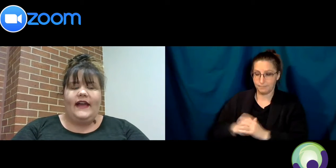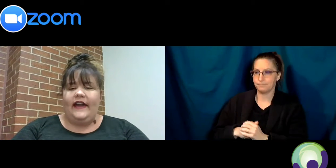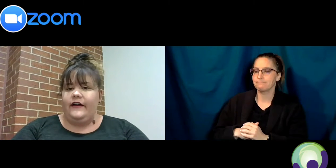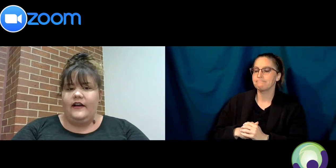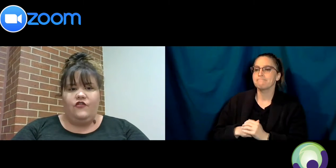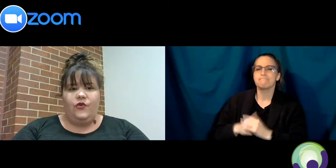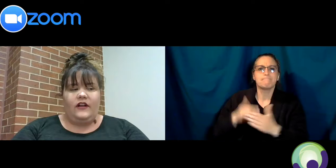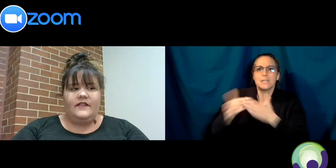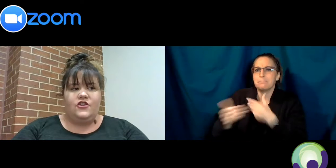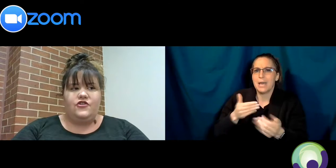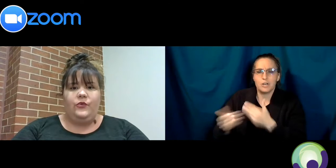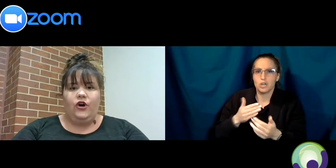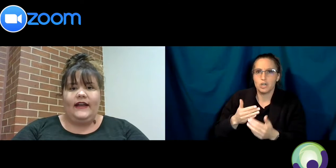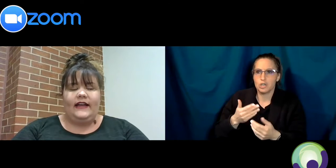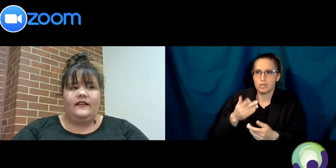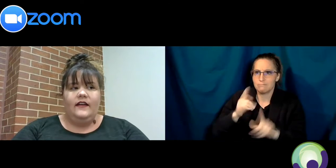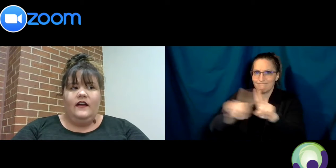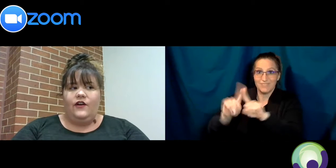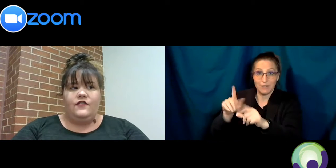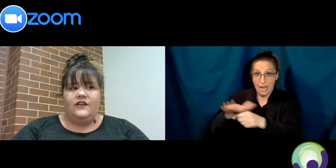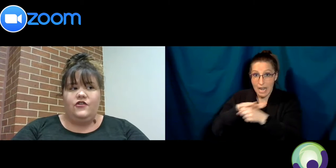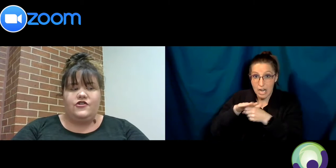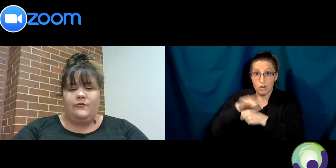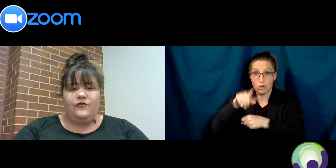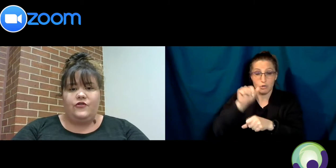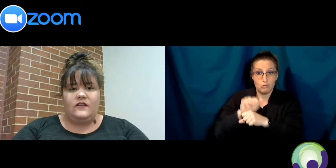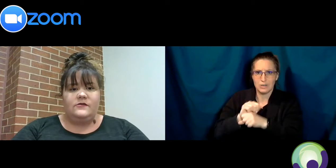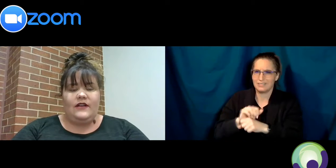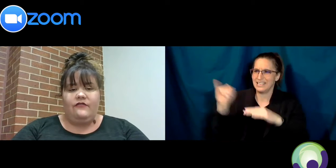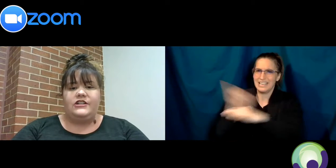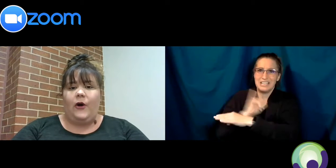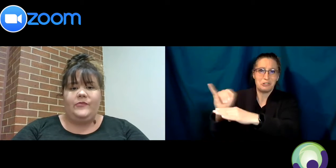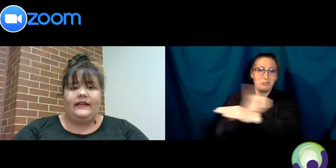area of the organization you work in, there's internships for just about every department